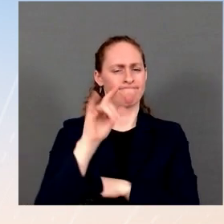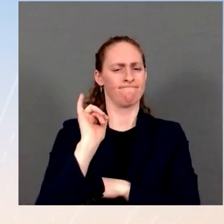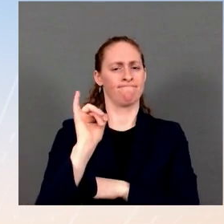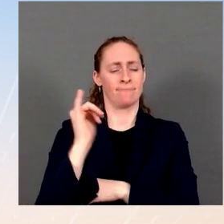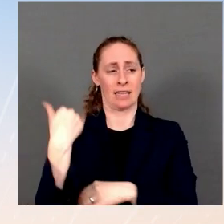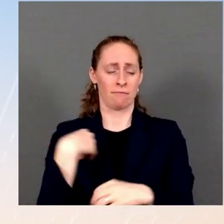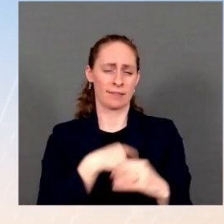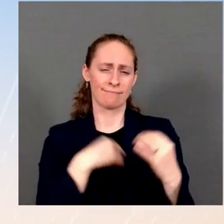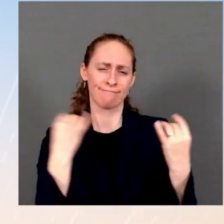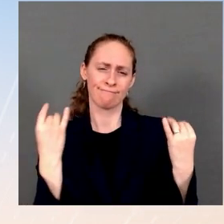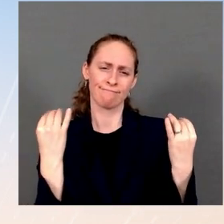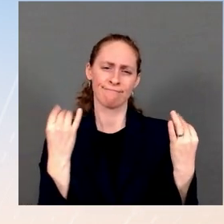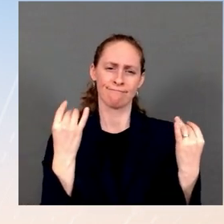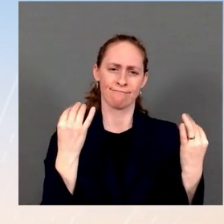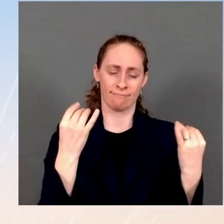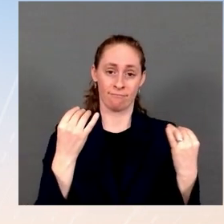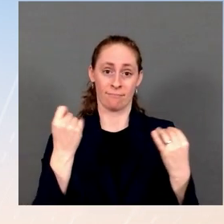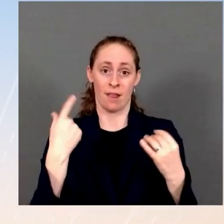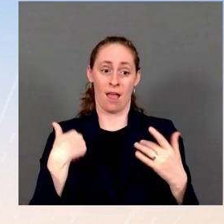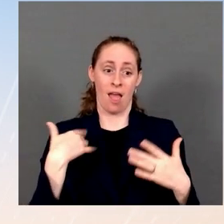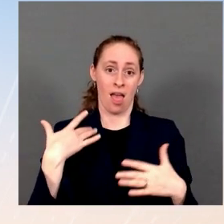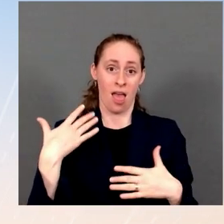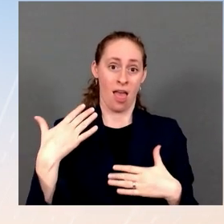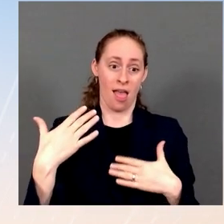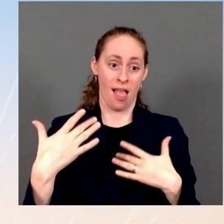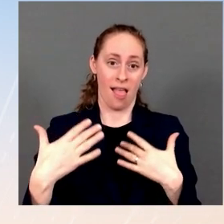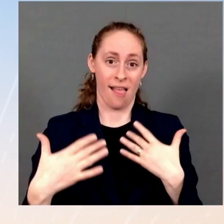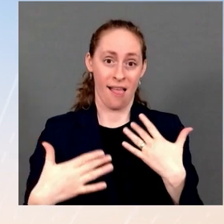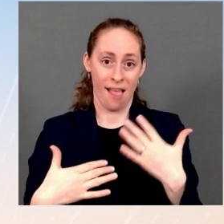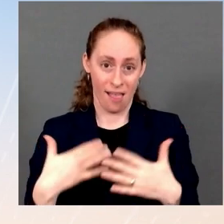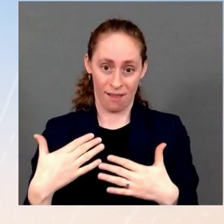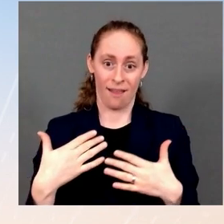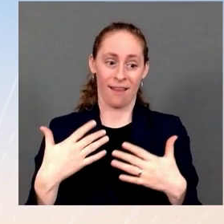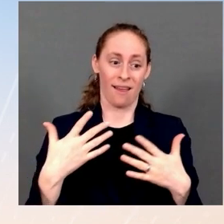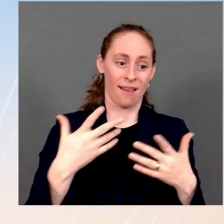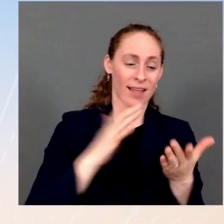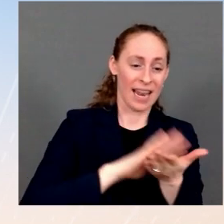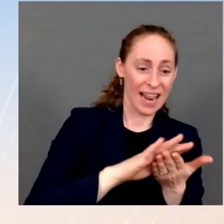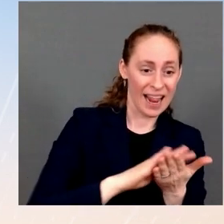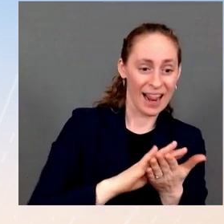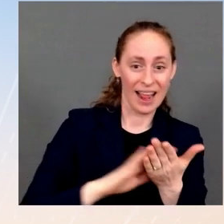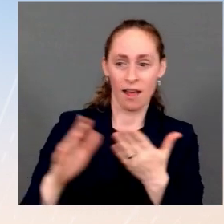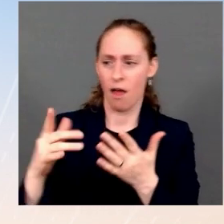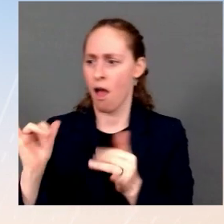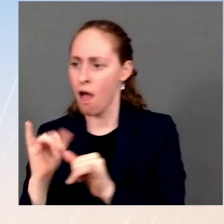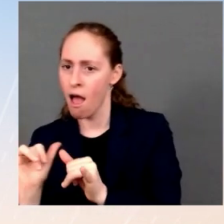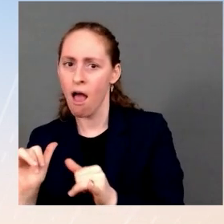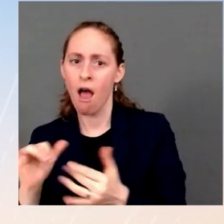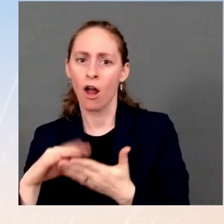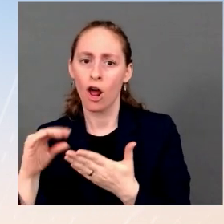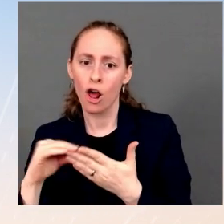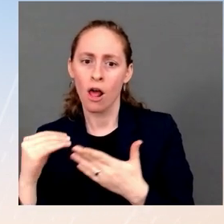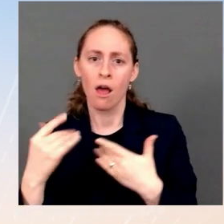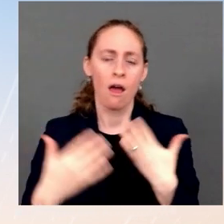There communities around the United States where we don't know where the pipes are. So, those are estimates. We need to figure that out on the front end.